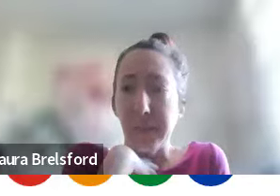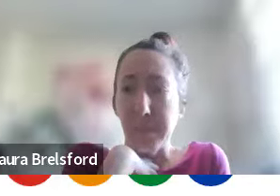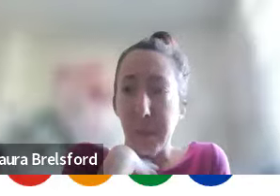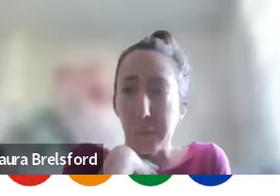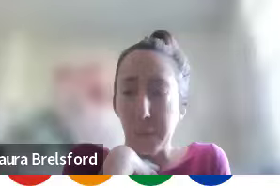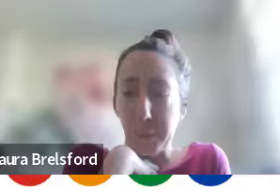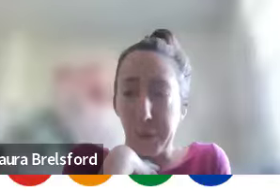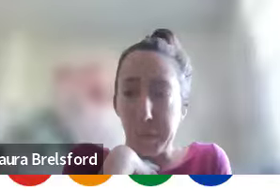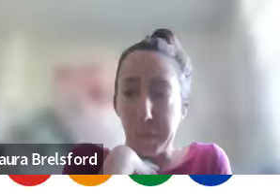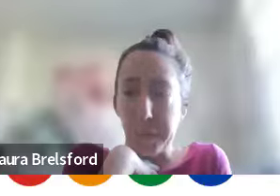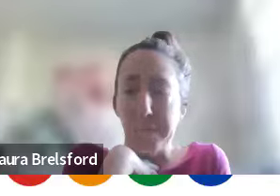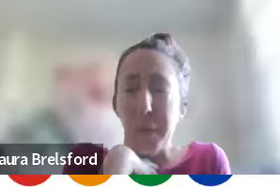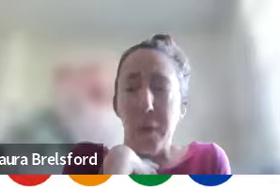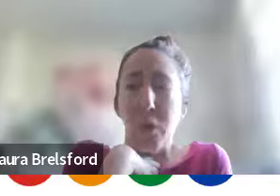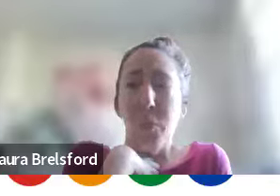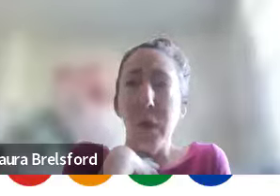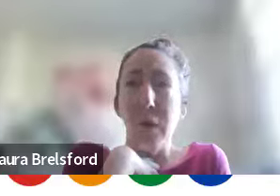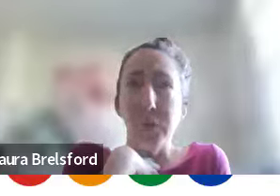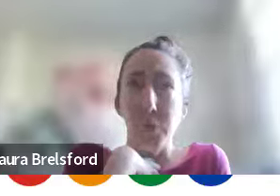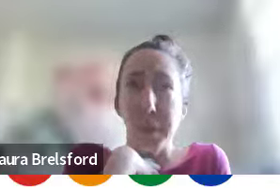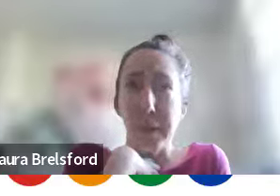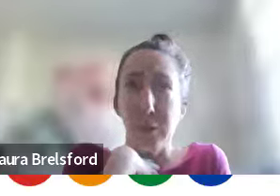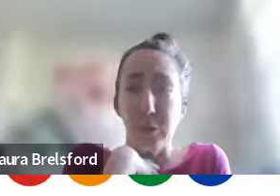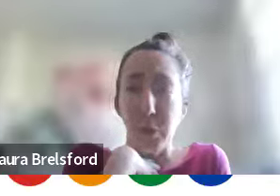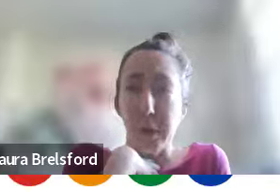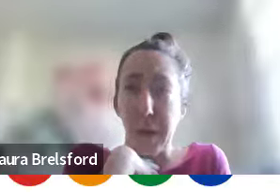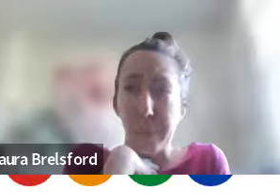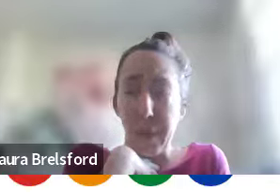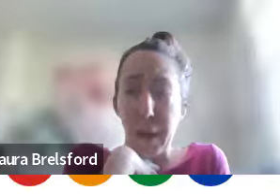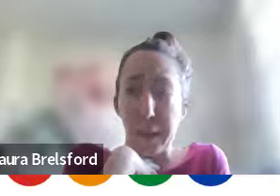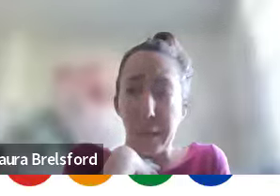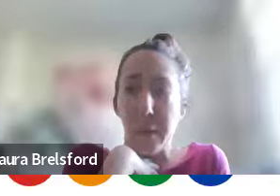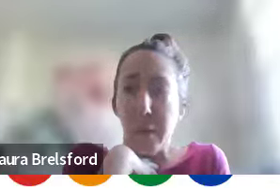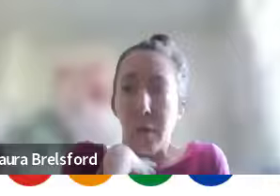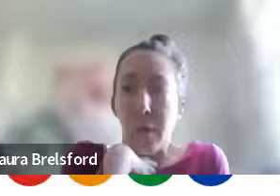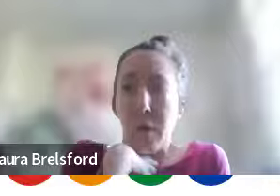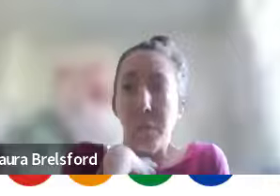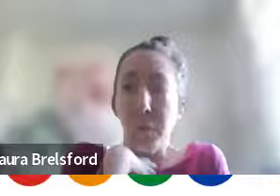MEANING THE STATION PLATFORM ELEVATED SO FOLKS HAVE STEP-FREE ACCESS.